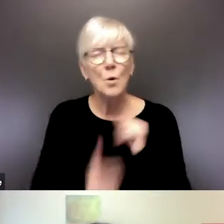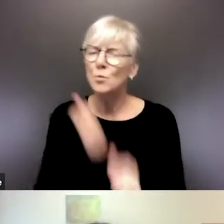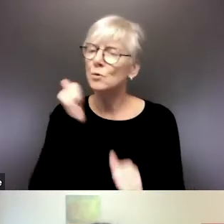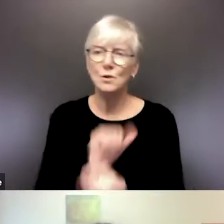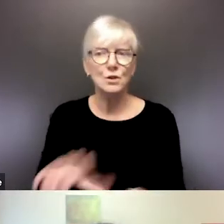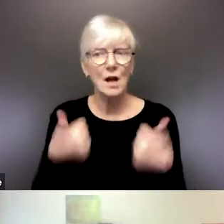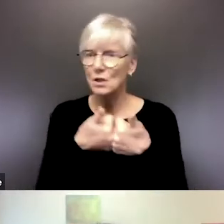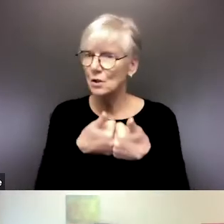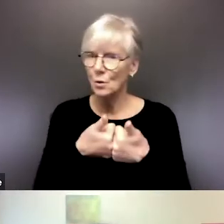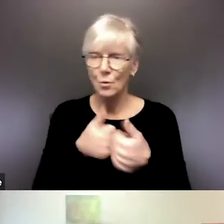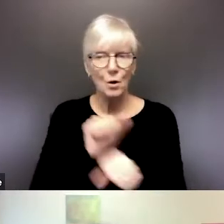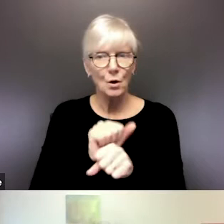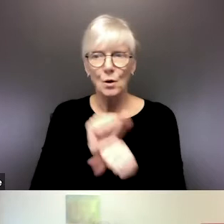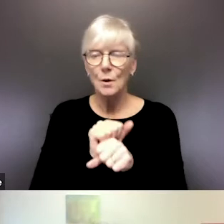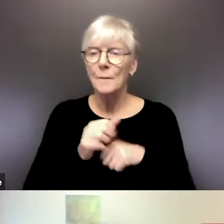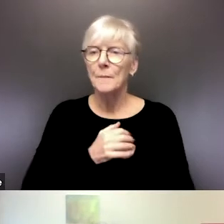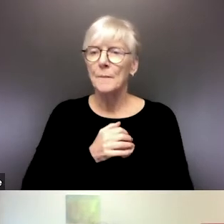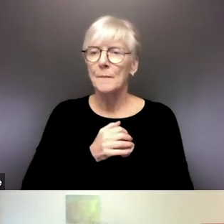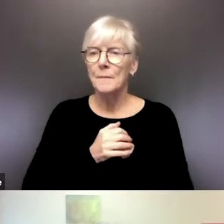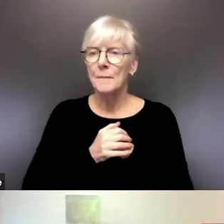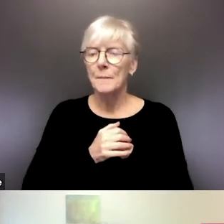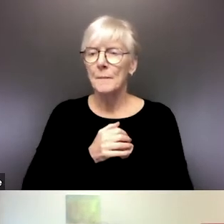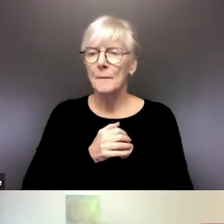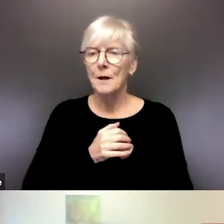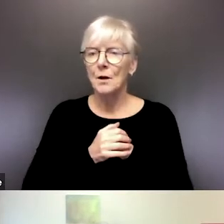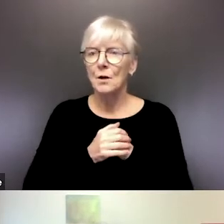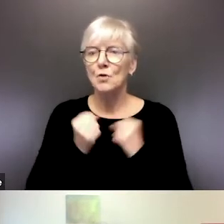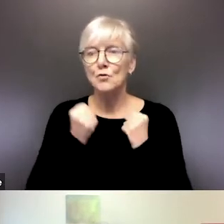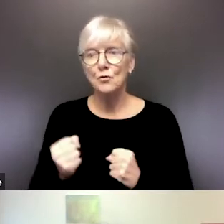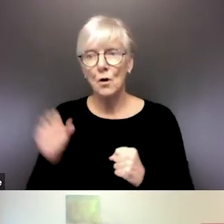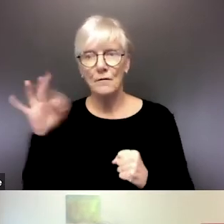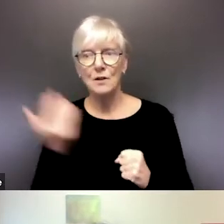So, the second part of this guide is to present the various measures to be taken